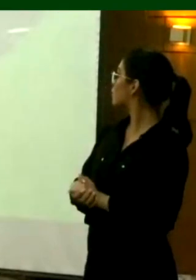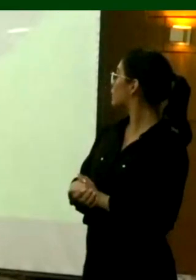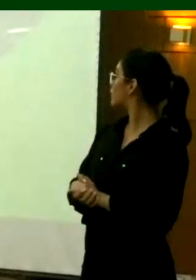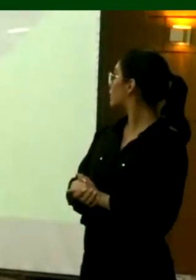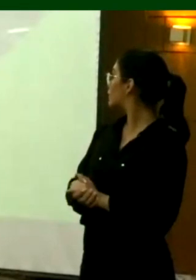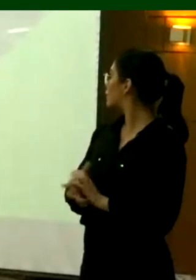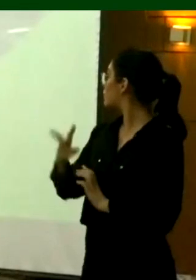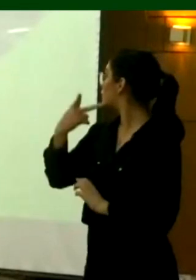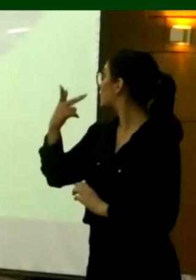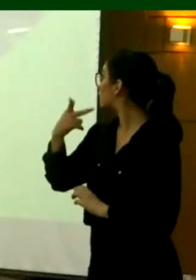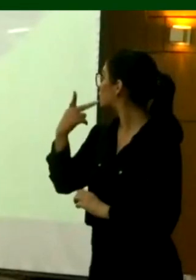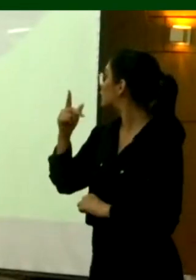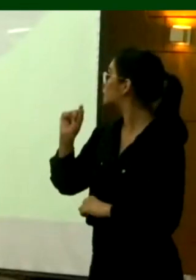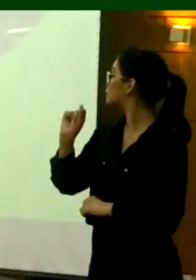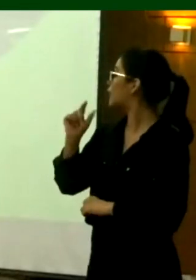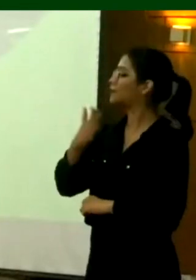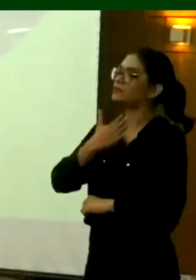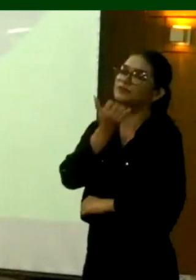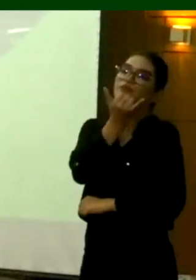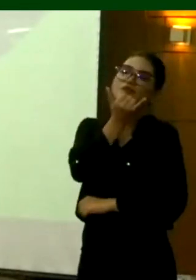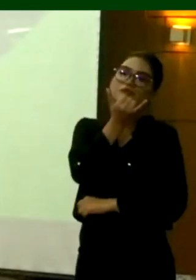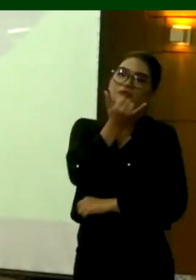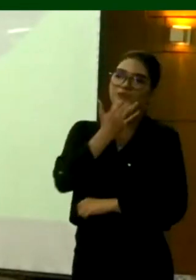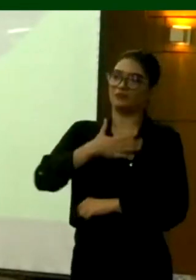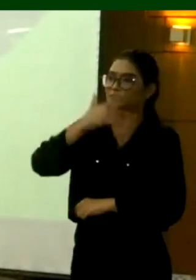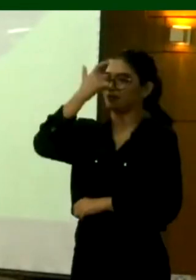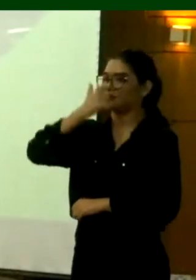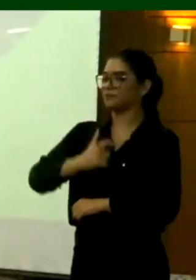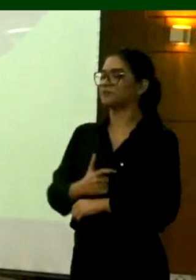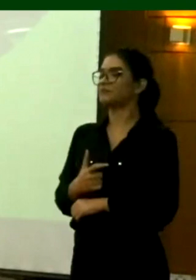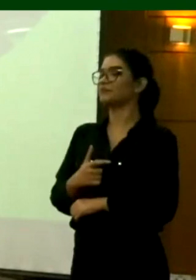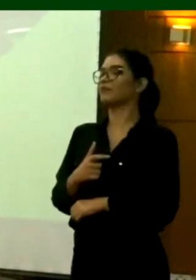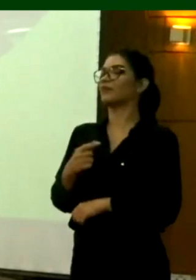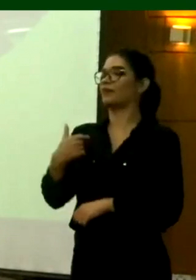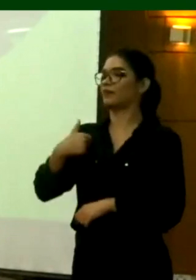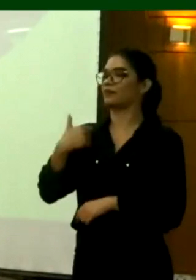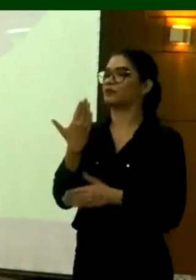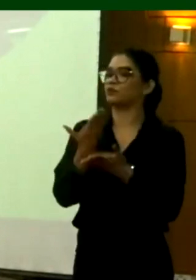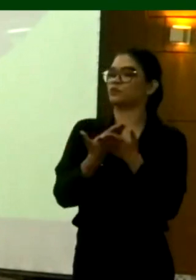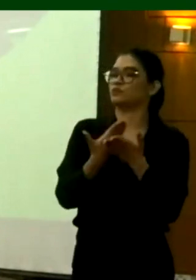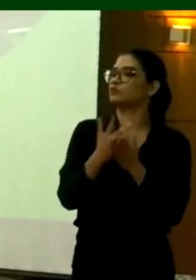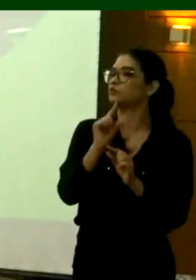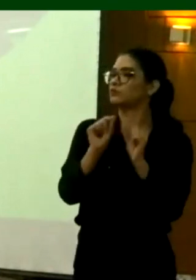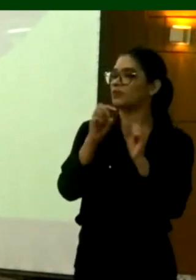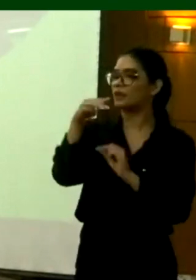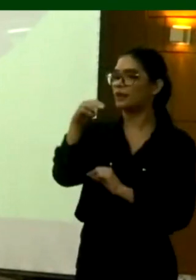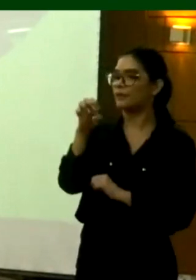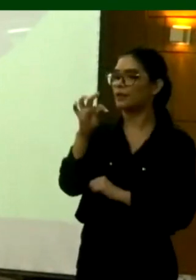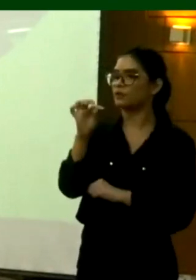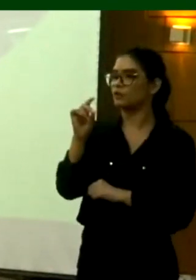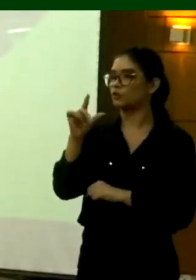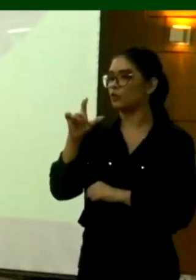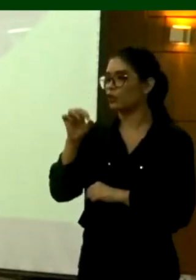talking about ah , so João already introduced me, I'm a meteorologist , I got a master's degree at the ungodly National Institute of space research